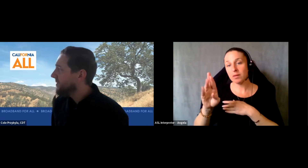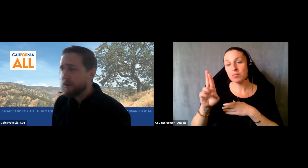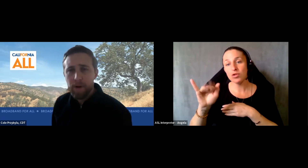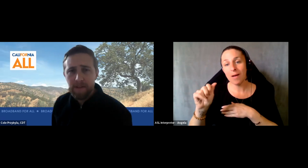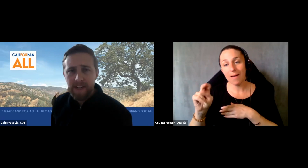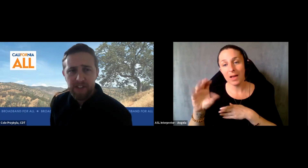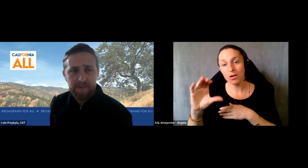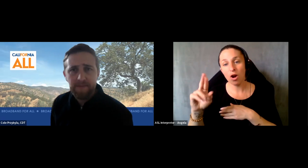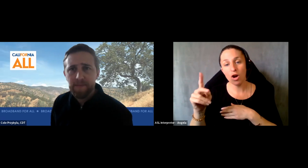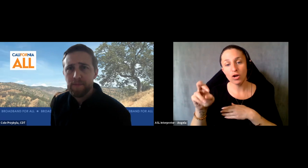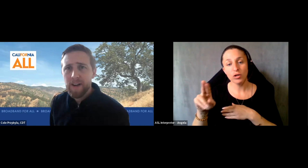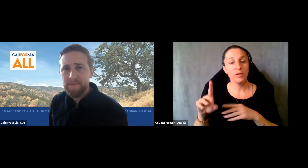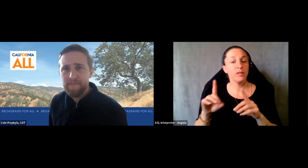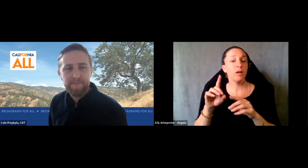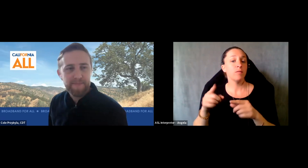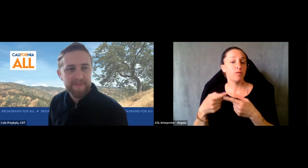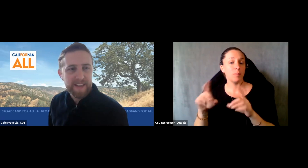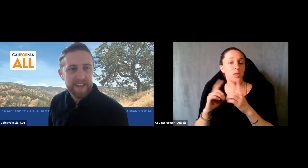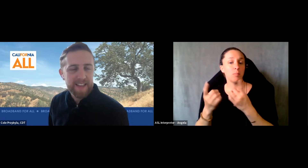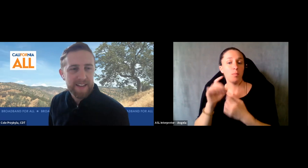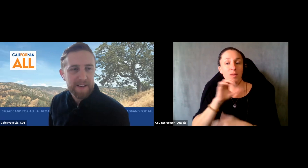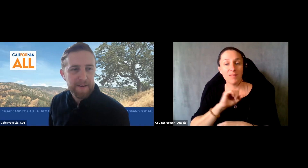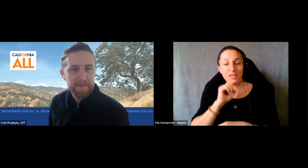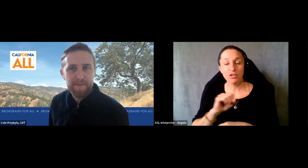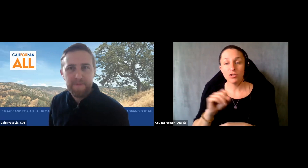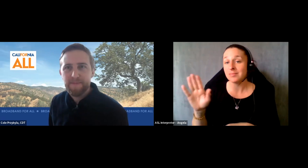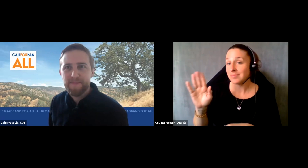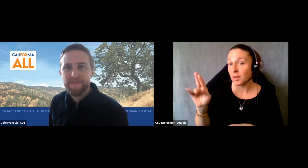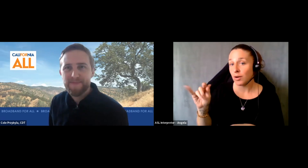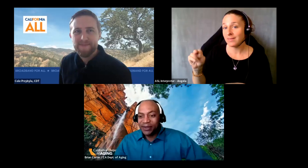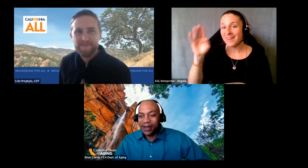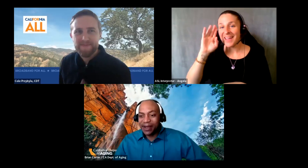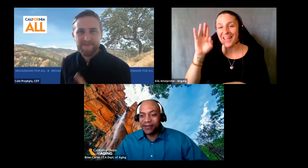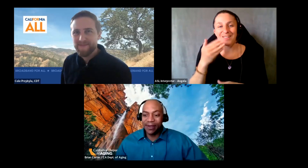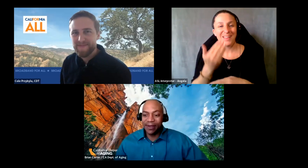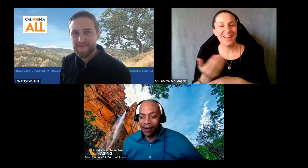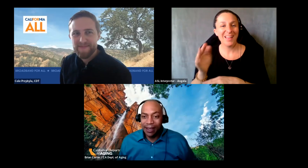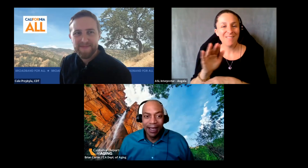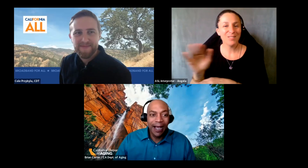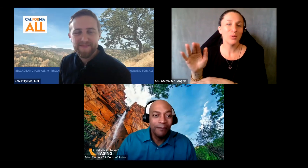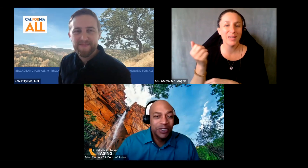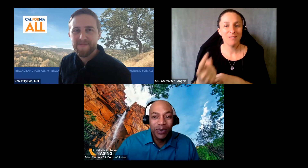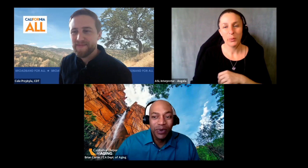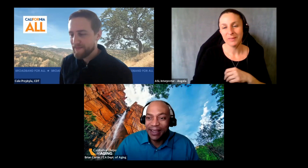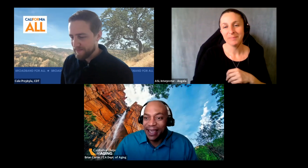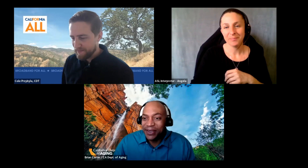of the Department of Aging. Brian. Hey, good afternoon everyone. Just really wanna thank